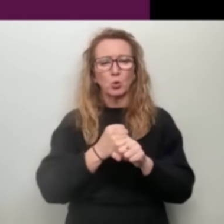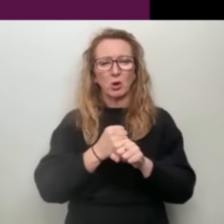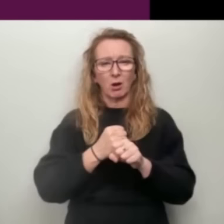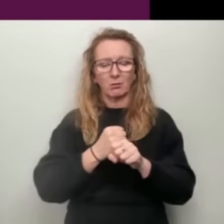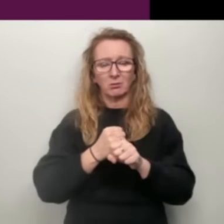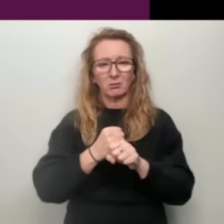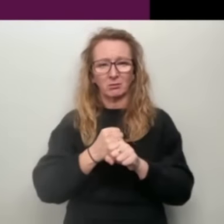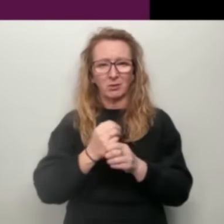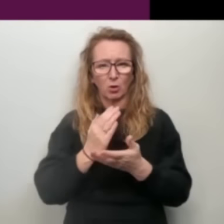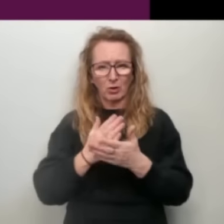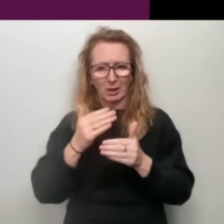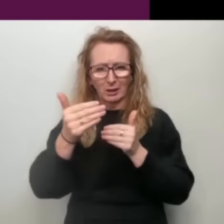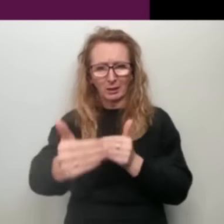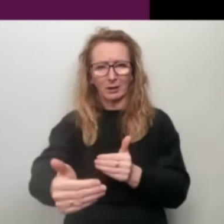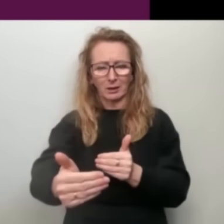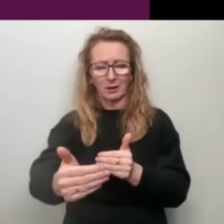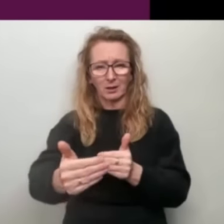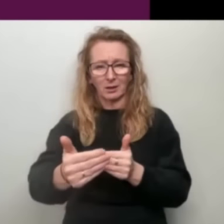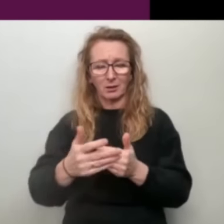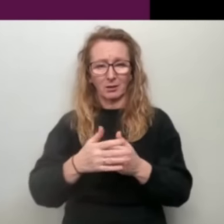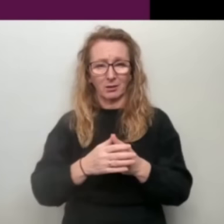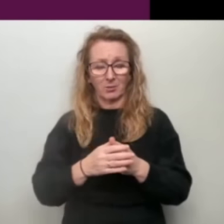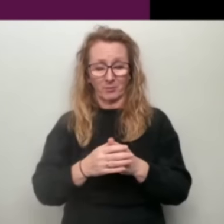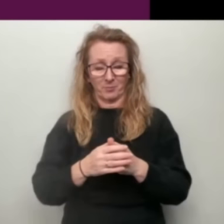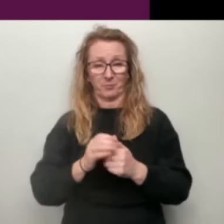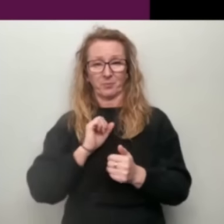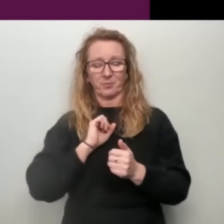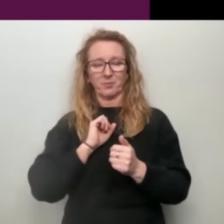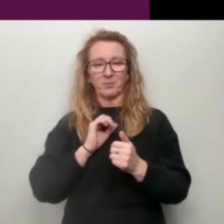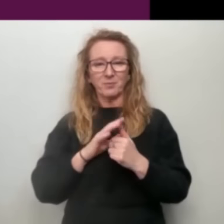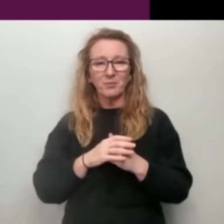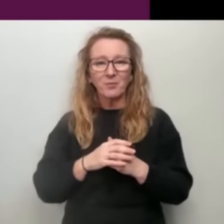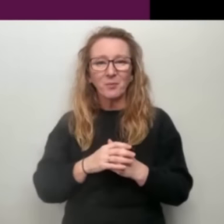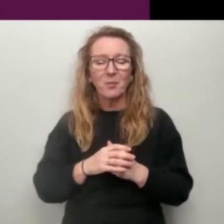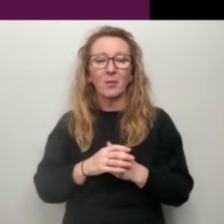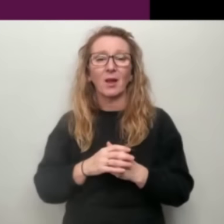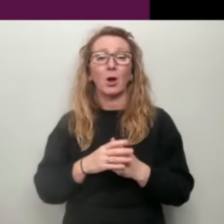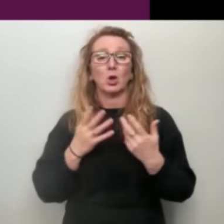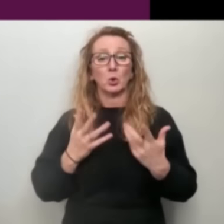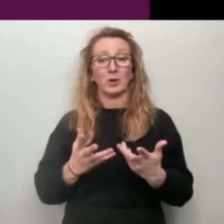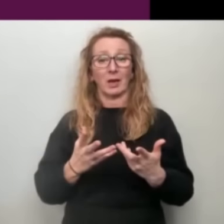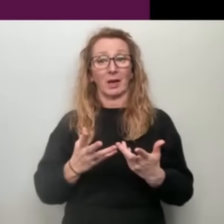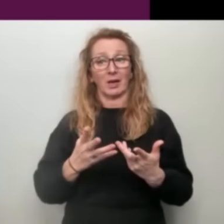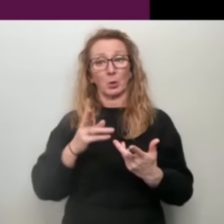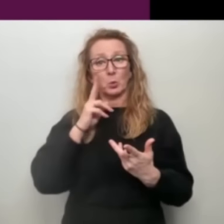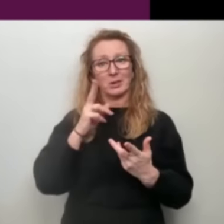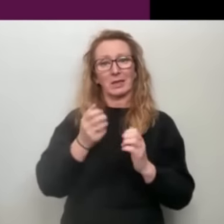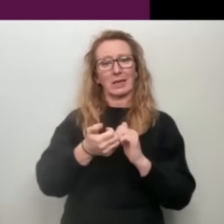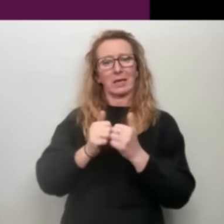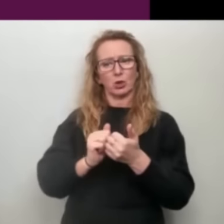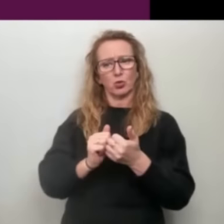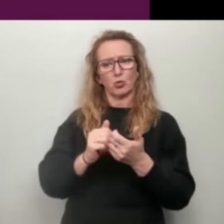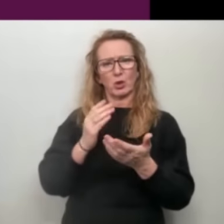because of course today, excuse me, today we see the age of industry as more closely associated with the reign